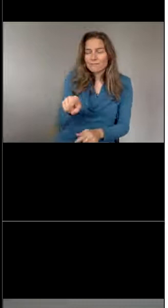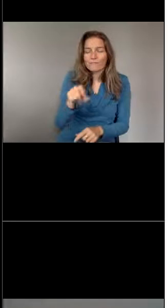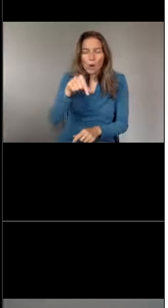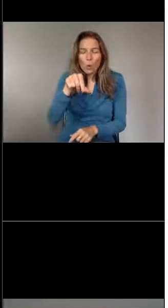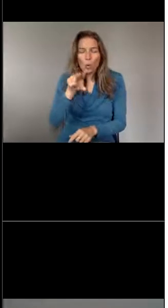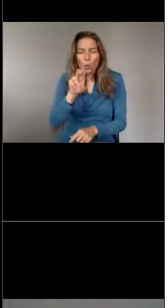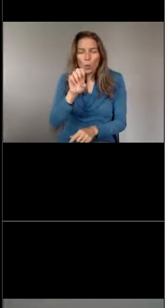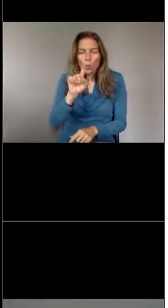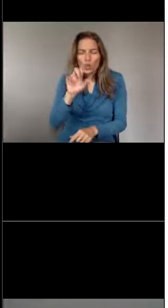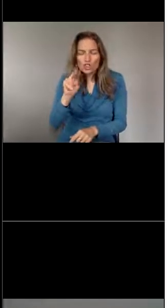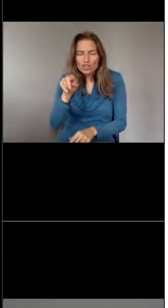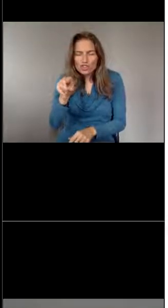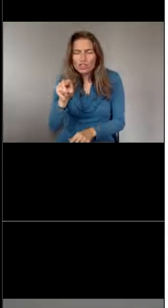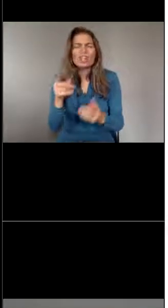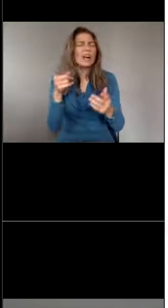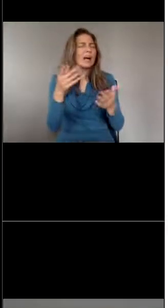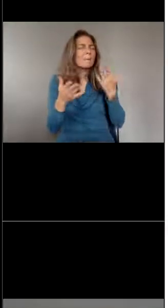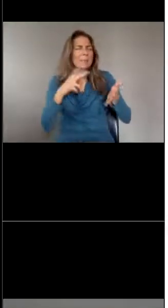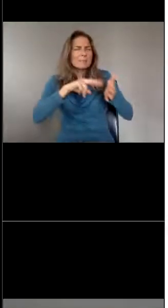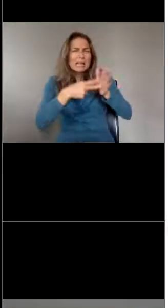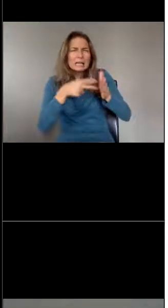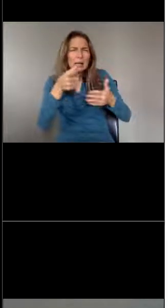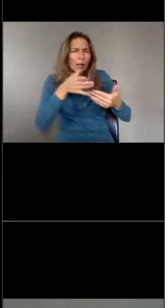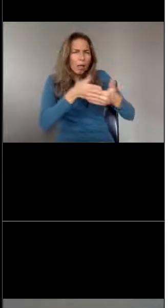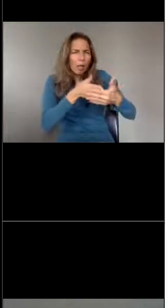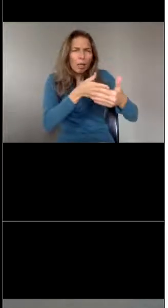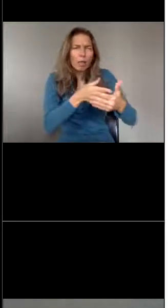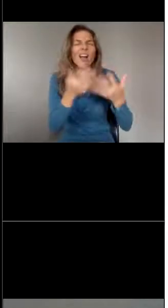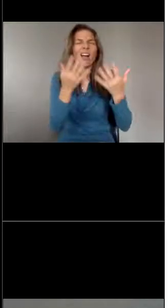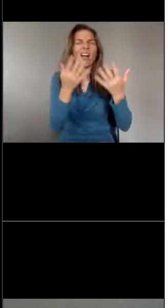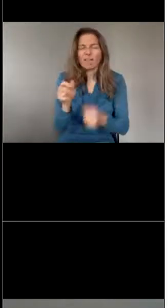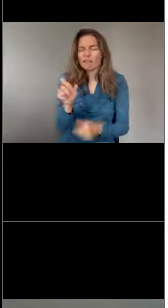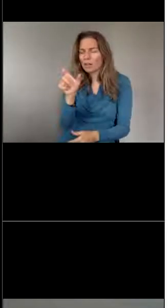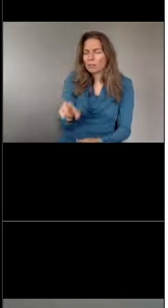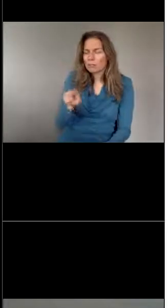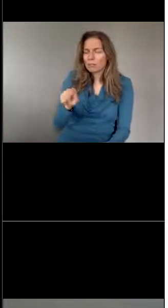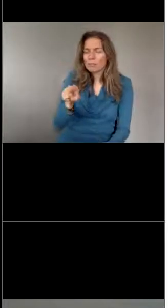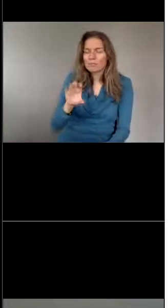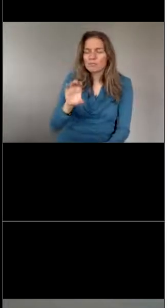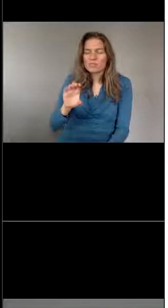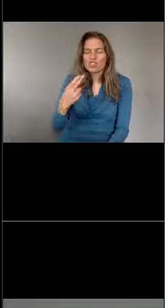and for content questions, please use the Question box.